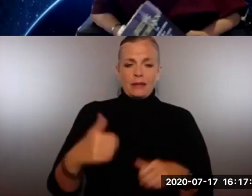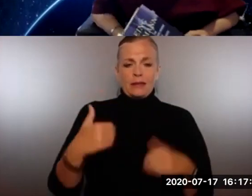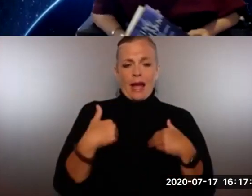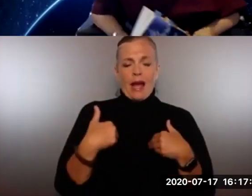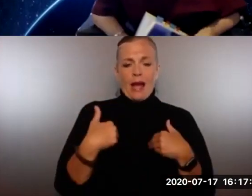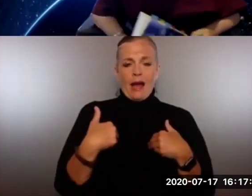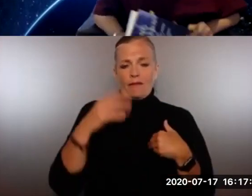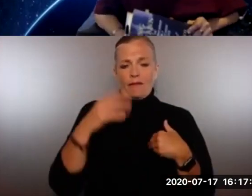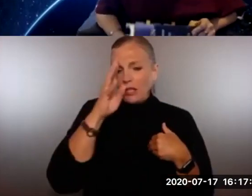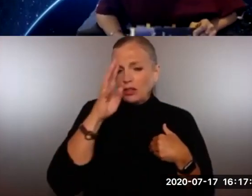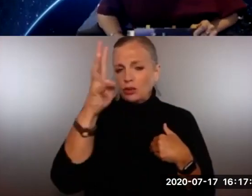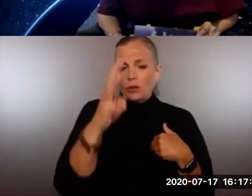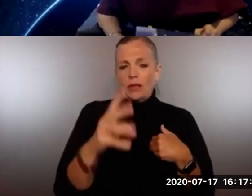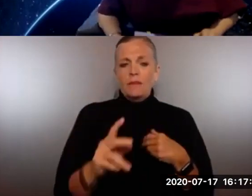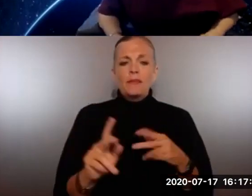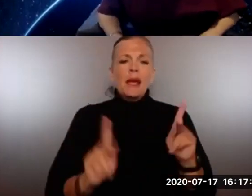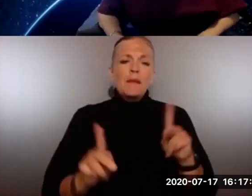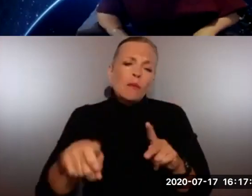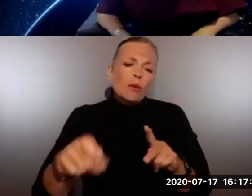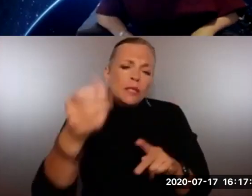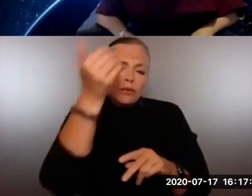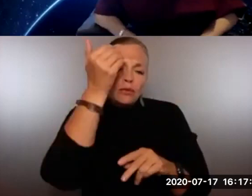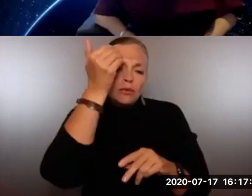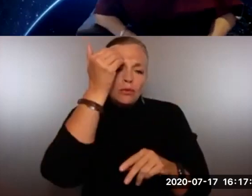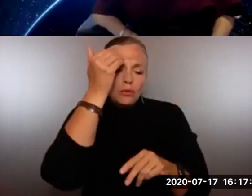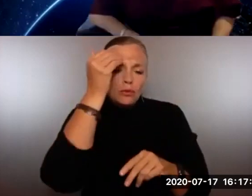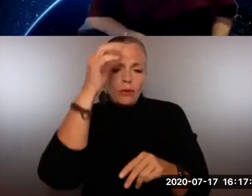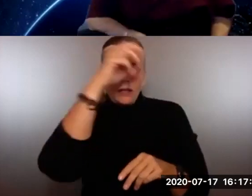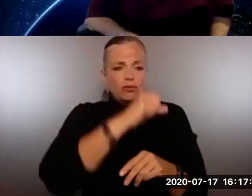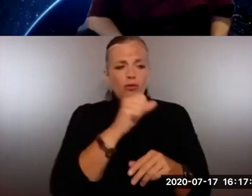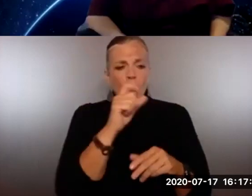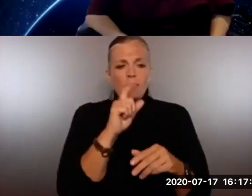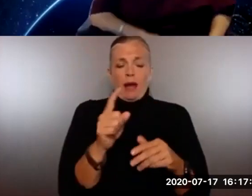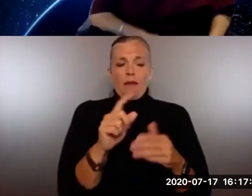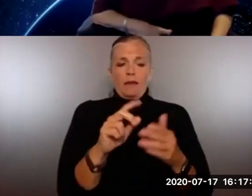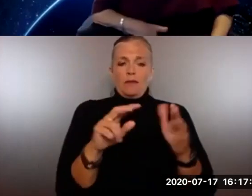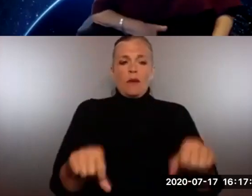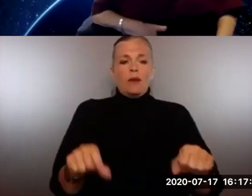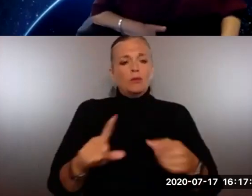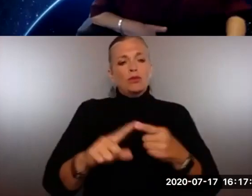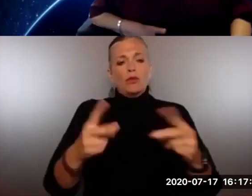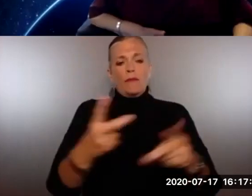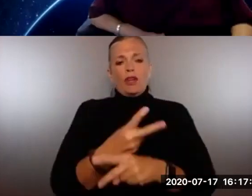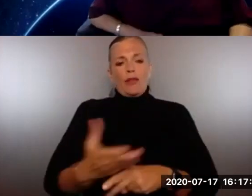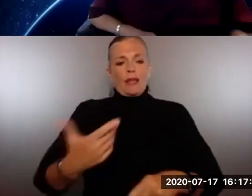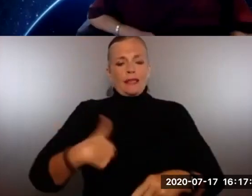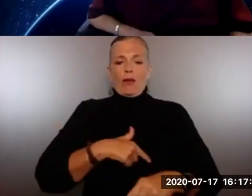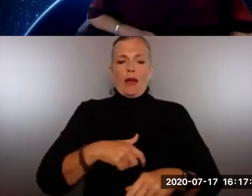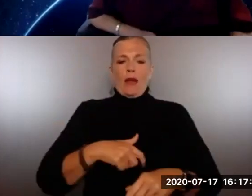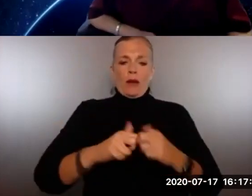For instance, no one questioned the cognitive skills of the late Stephen Hawking because he had established